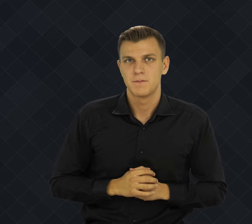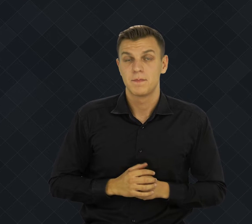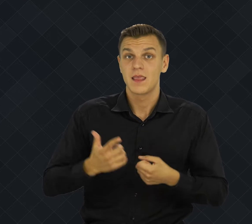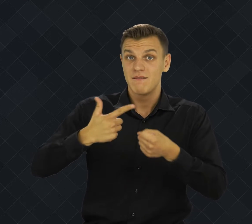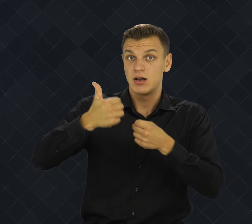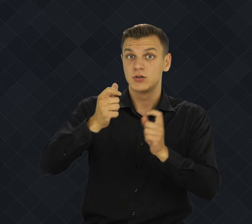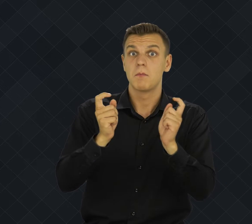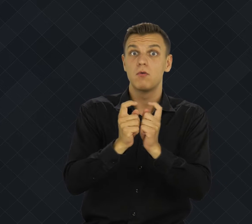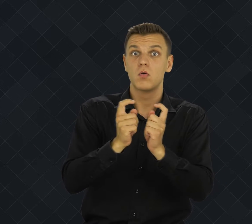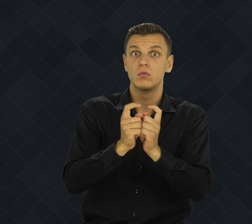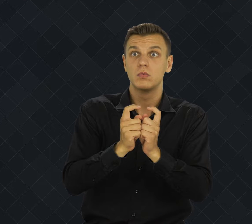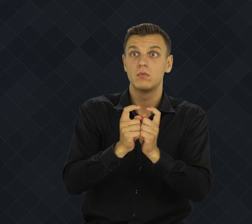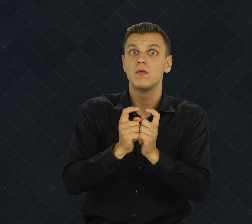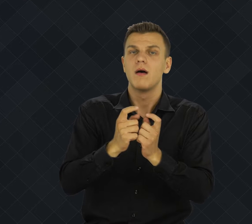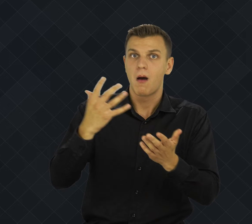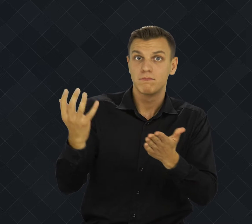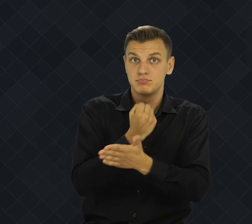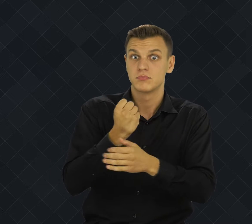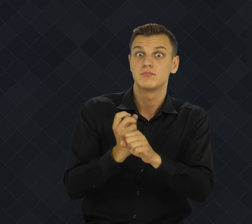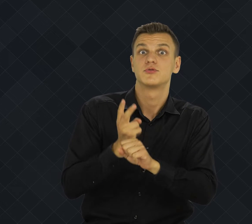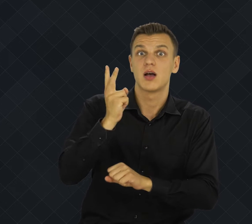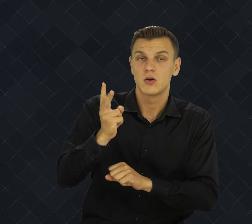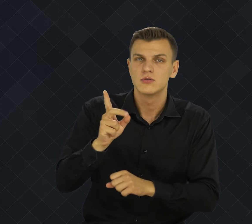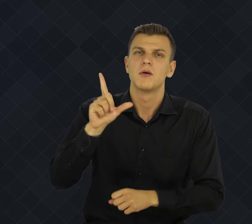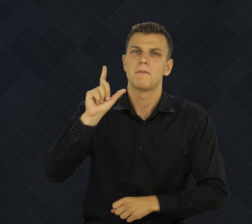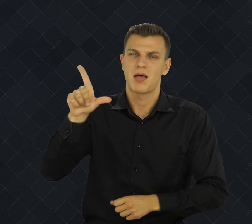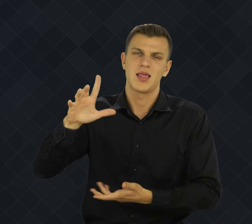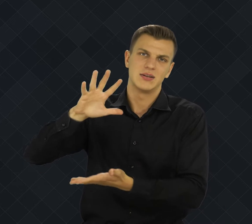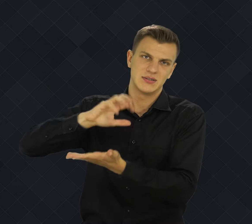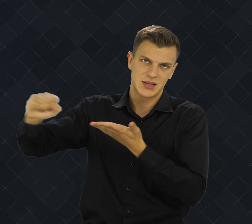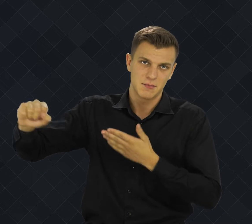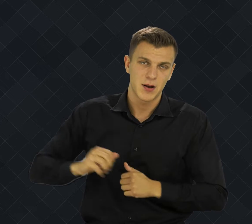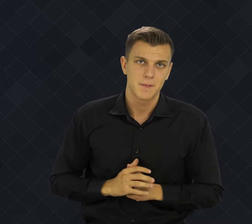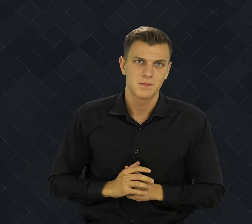entitlements are revoked.